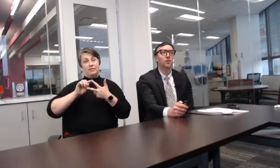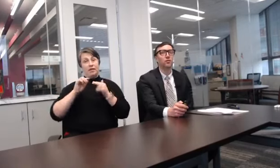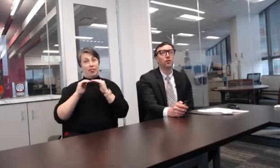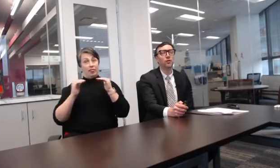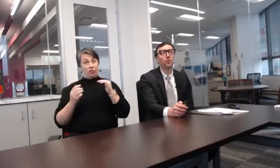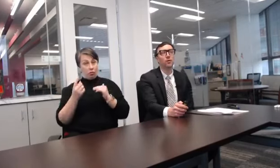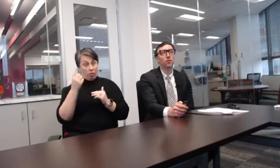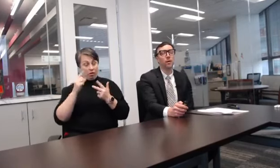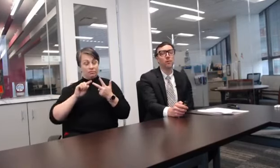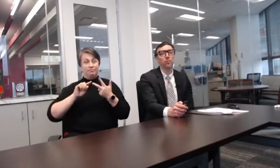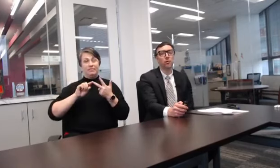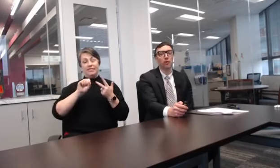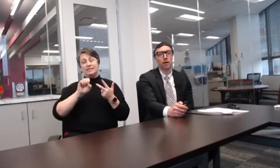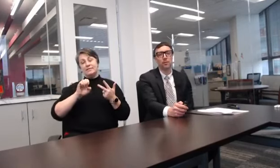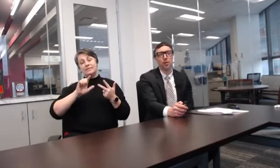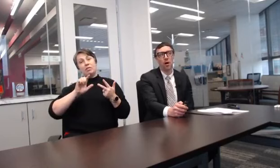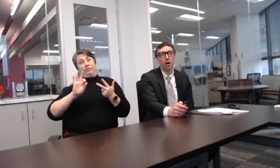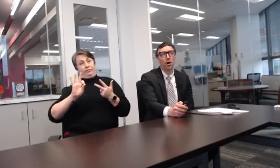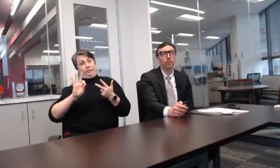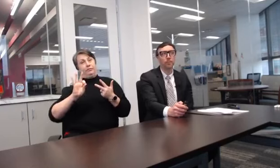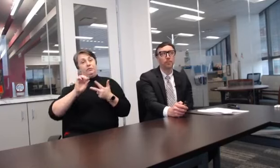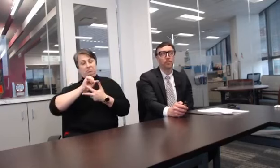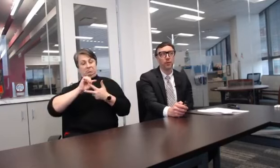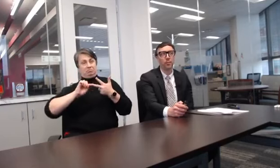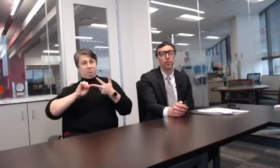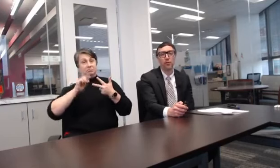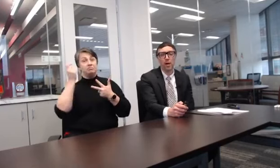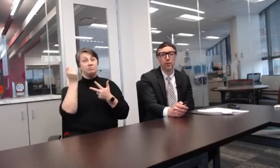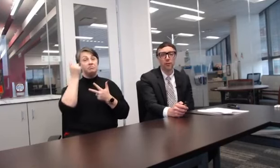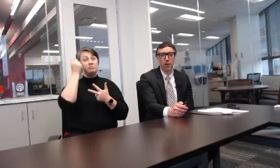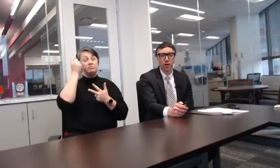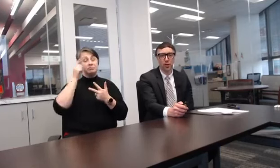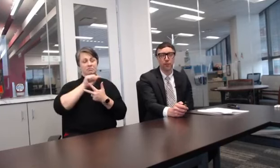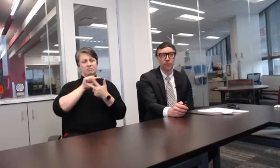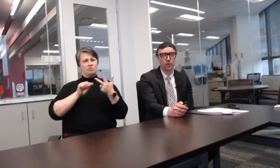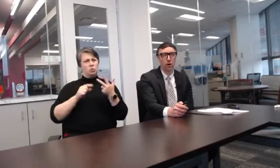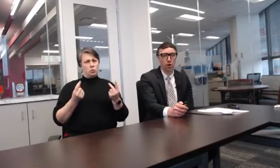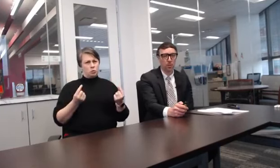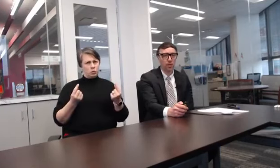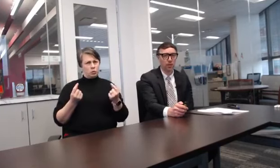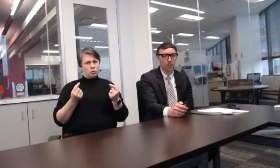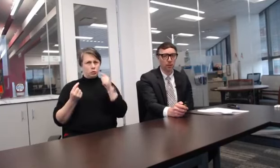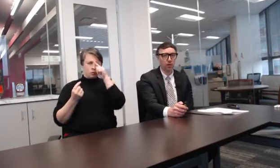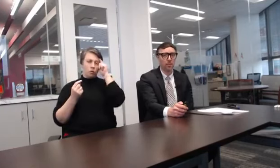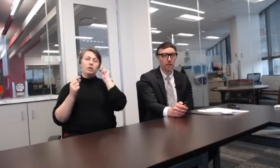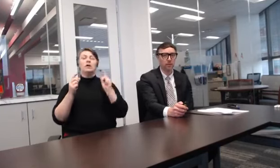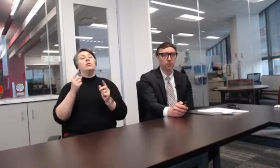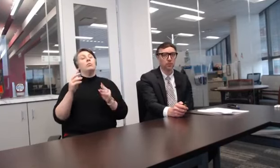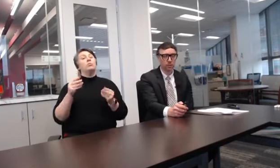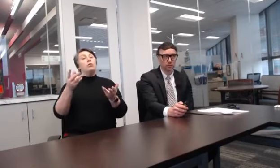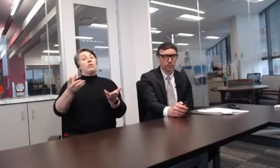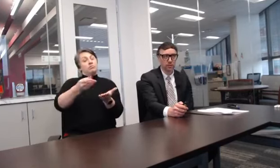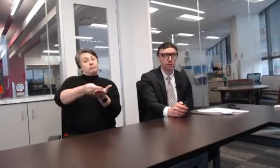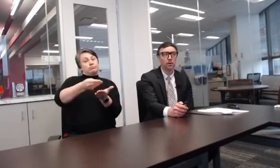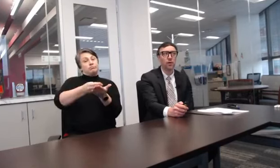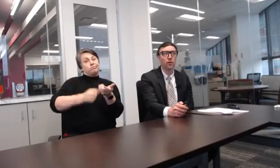So waiver programs are, provides funding for home and community based services